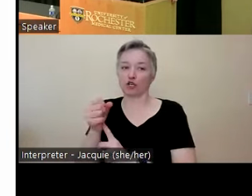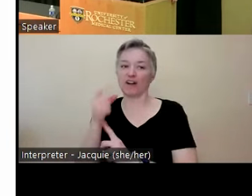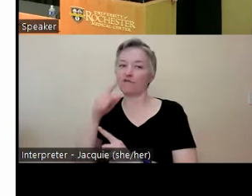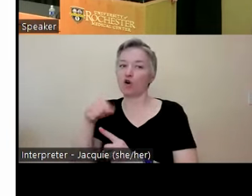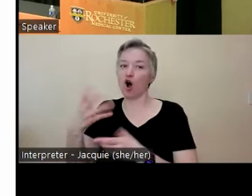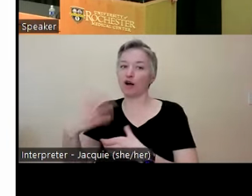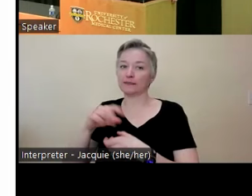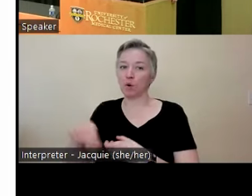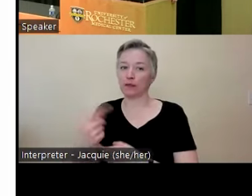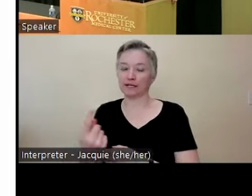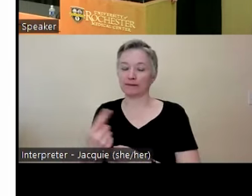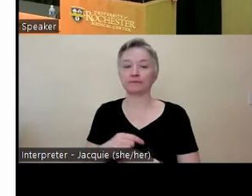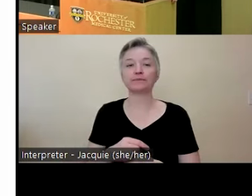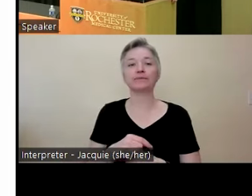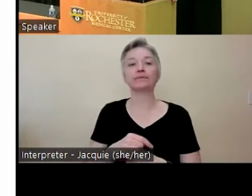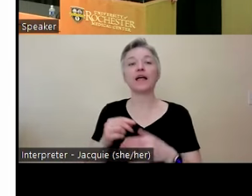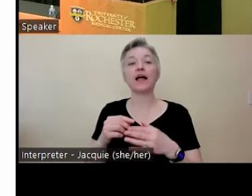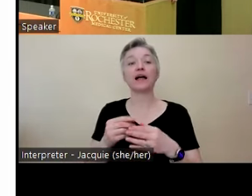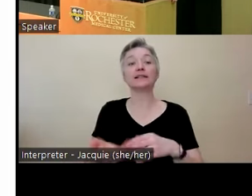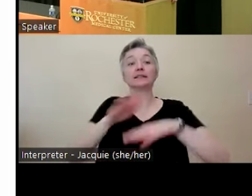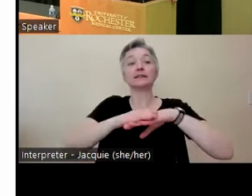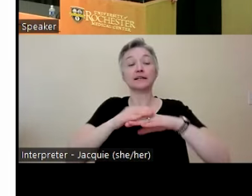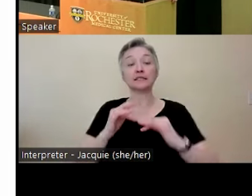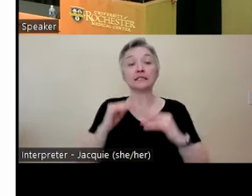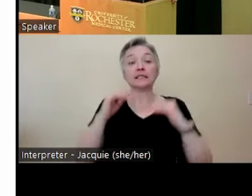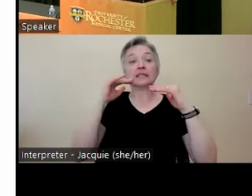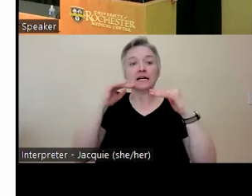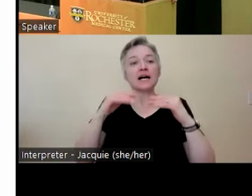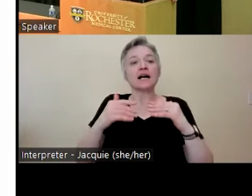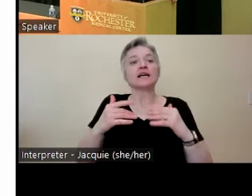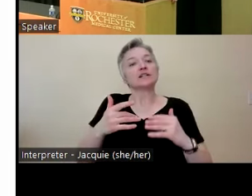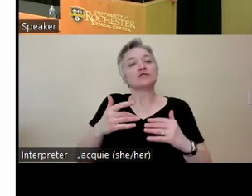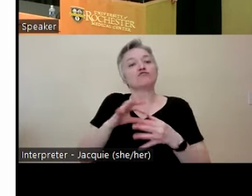arousal related to better performance for typically developing teens on the easier